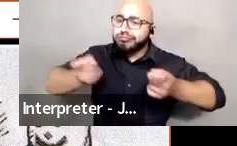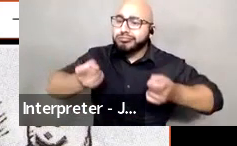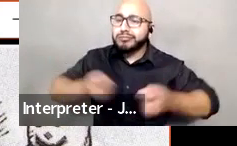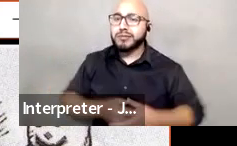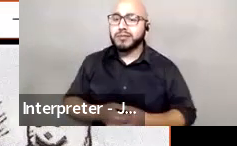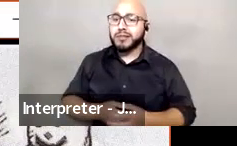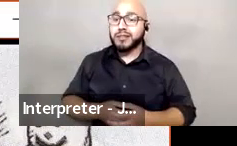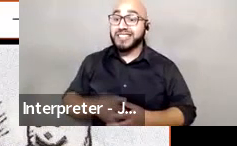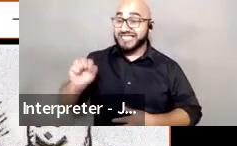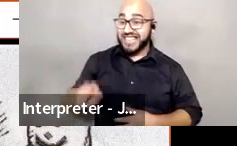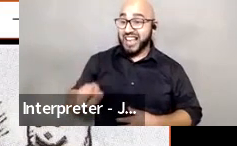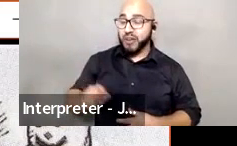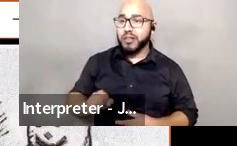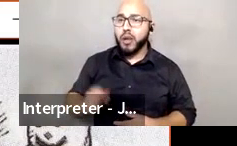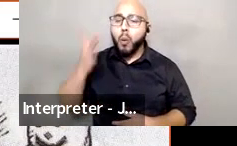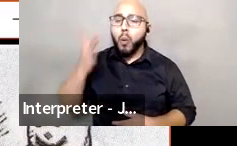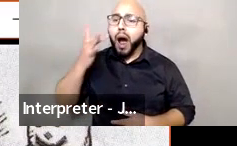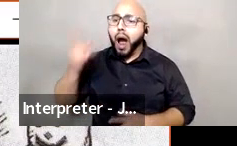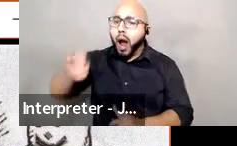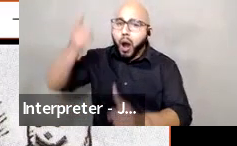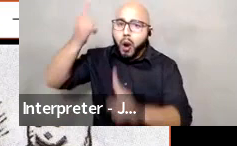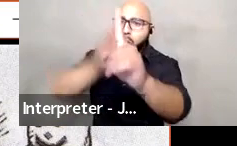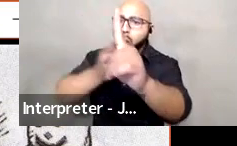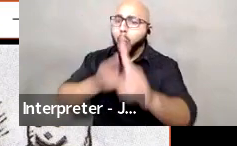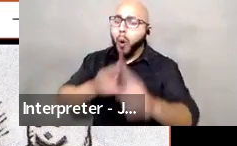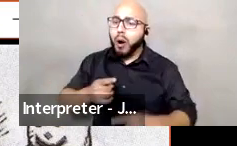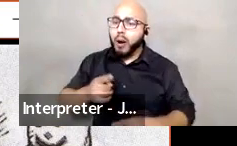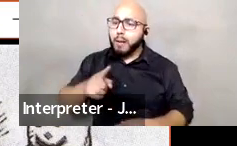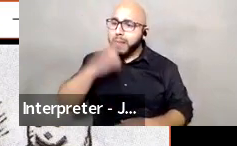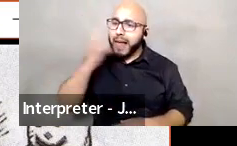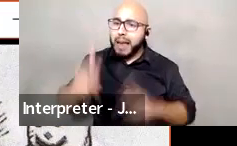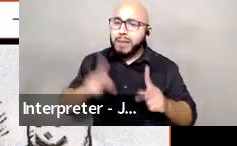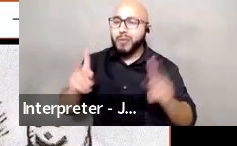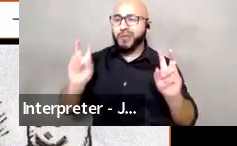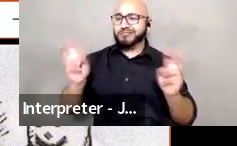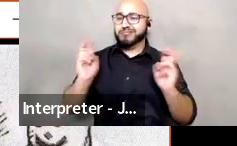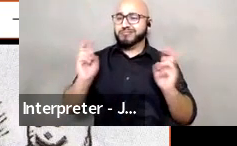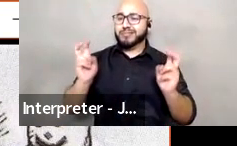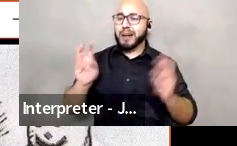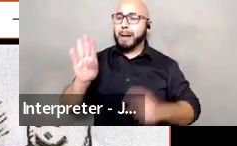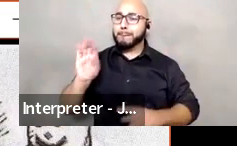Black people were re were put quote back in. Their. Place.